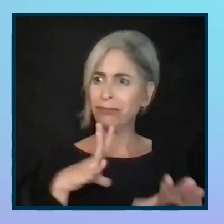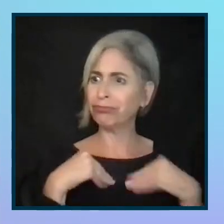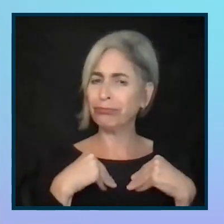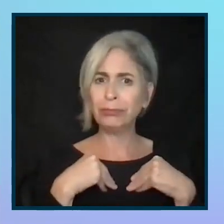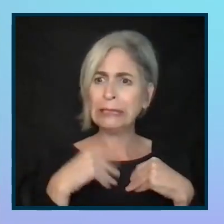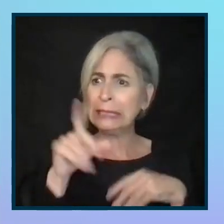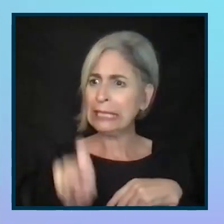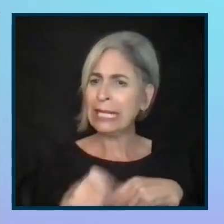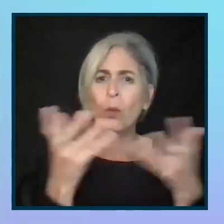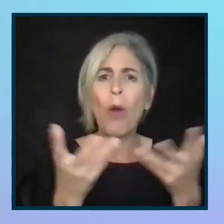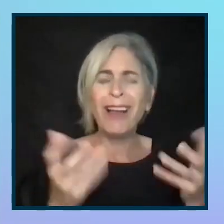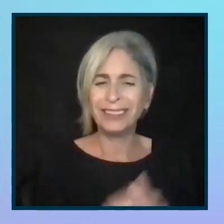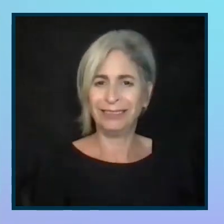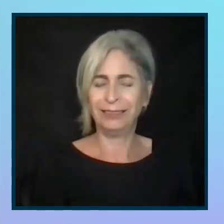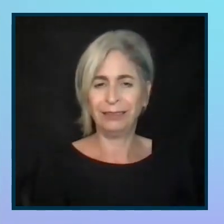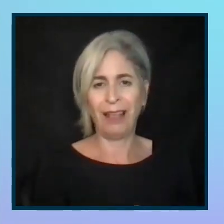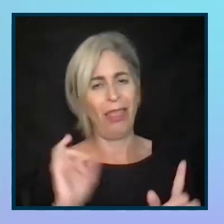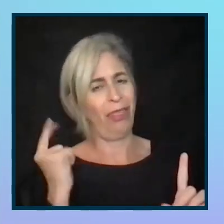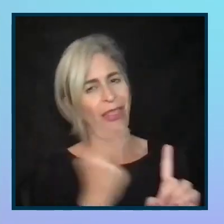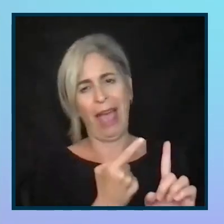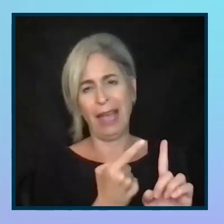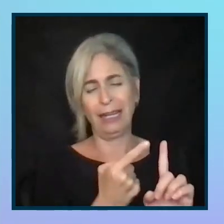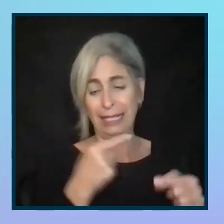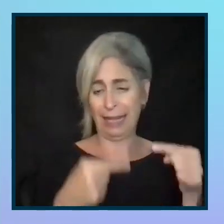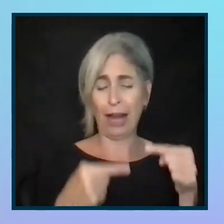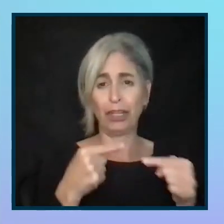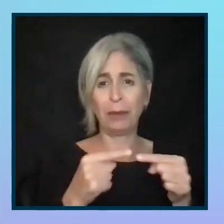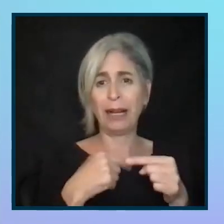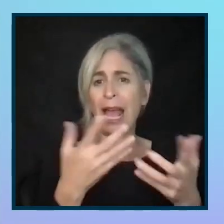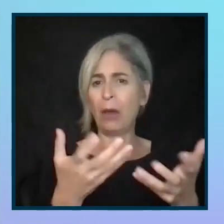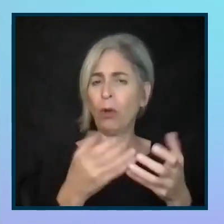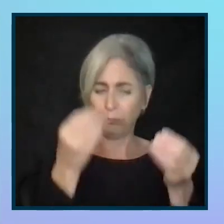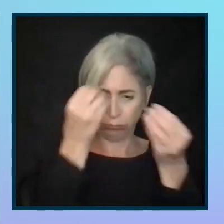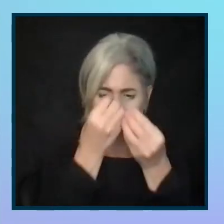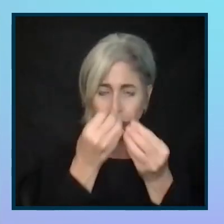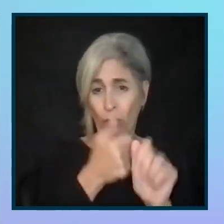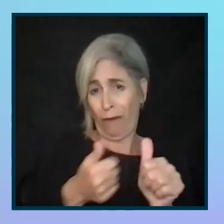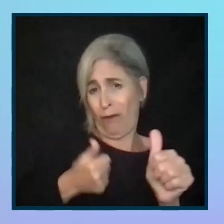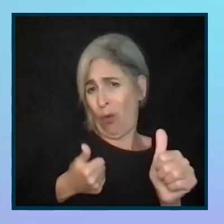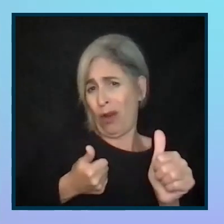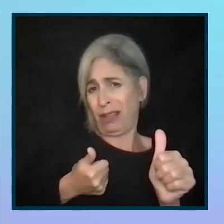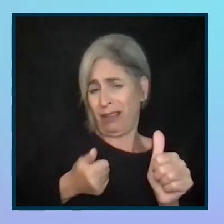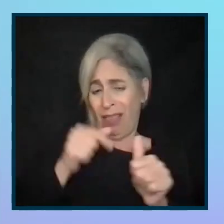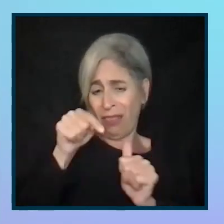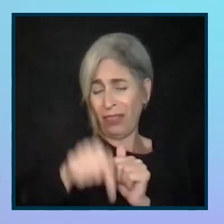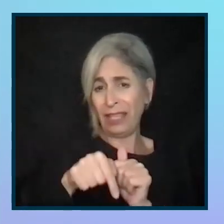And so that's really the argument that I wanna get away from in this field.